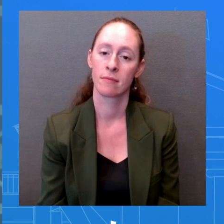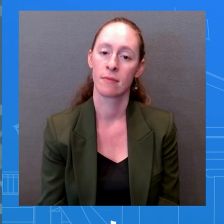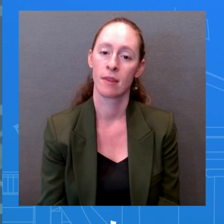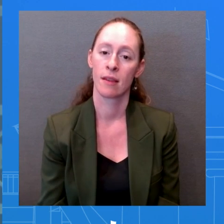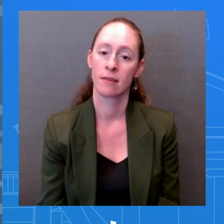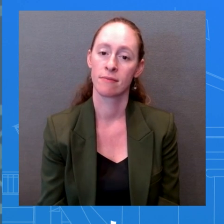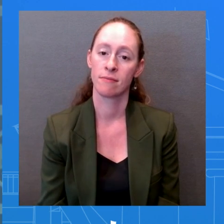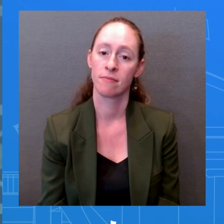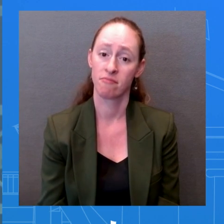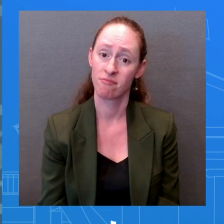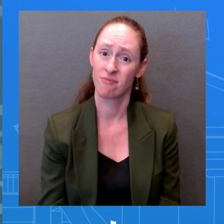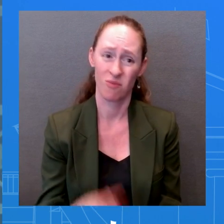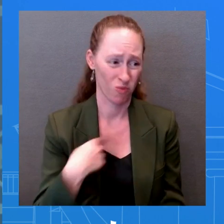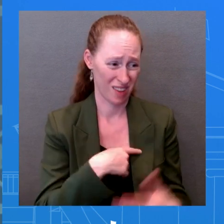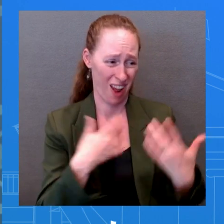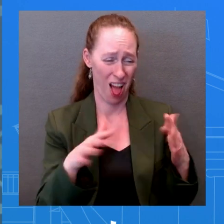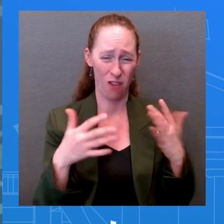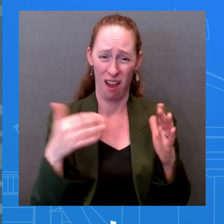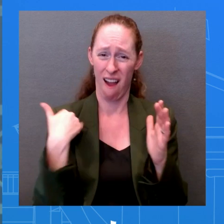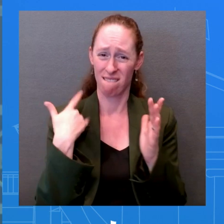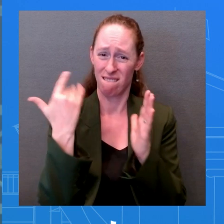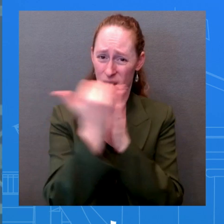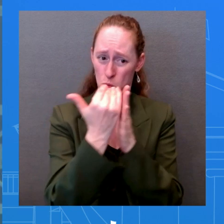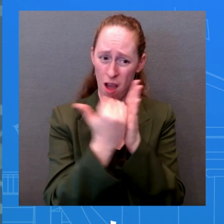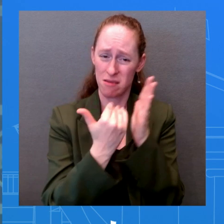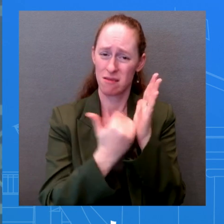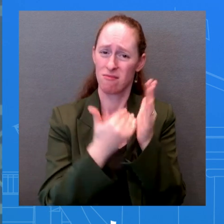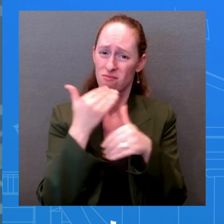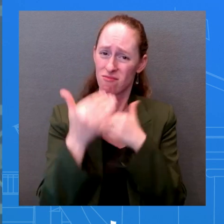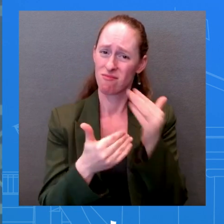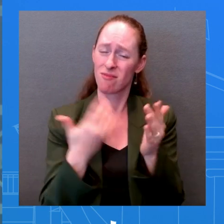That's why we have historic funding to do just that,